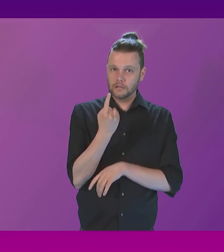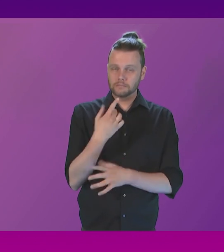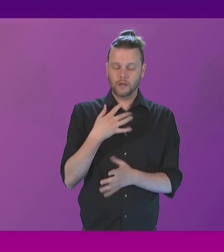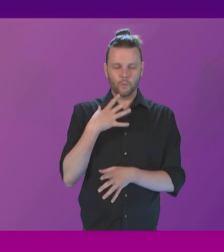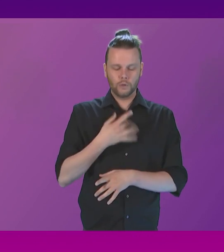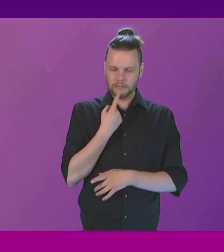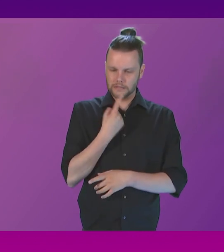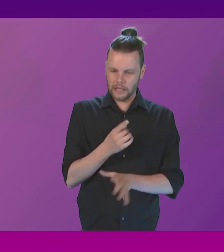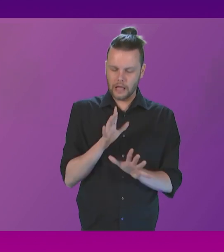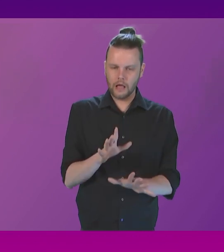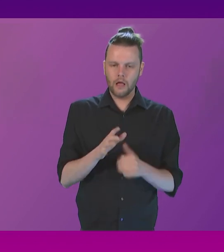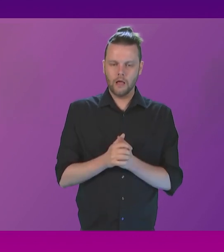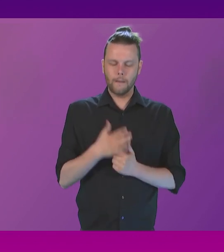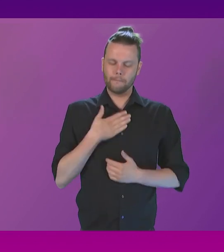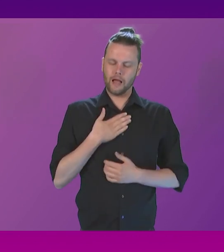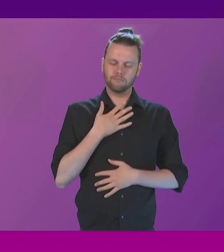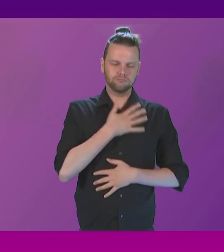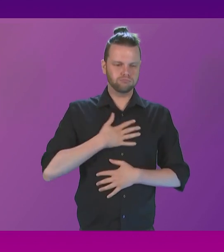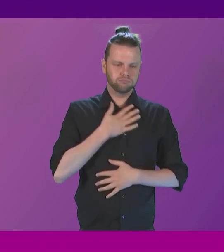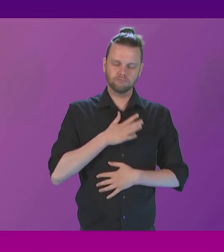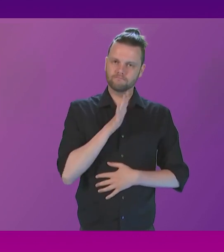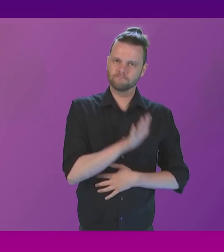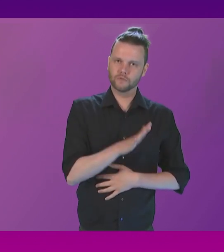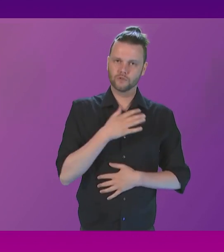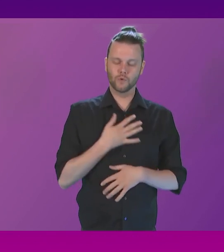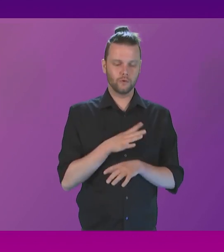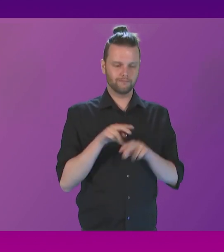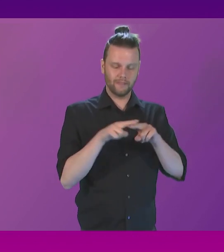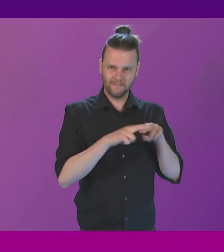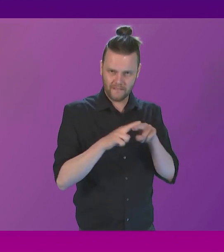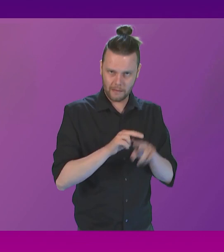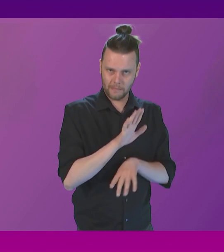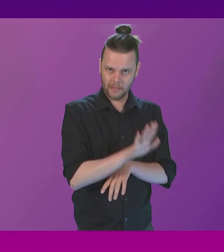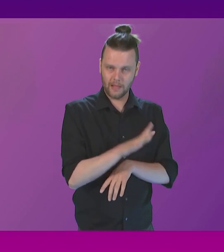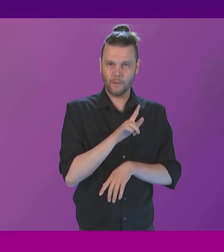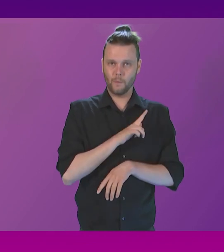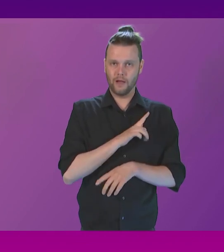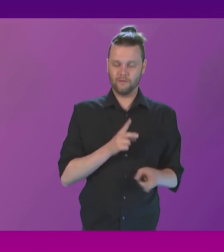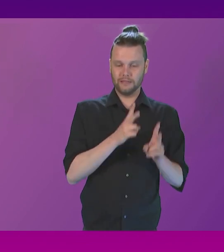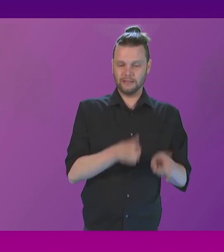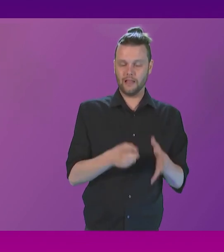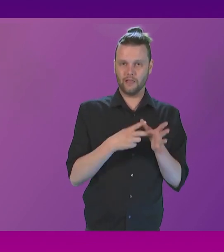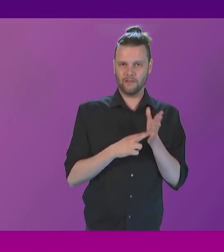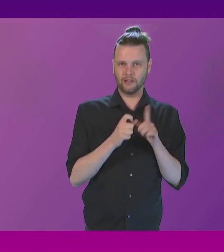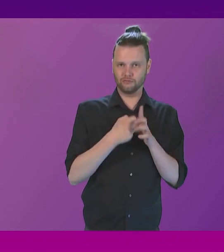I again give my condolences to Louise Slorance on the death of Andrew. Andrew